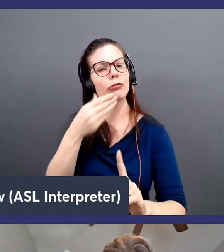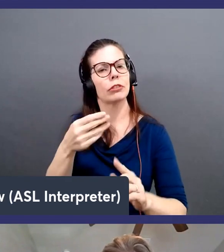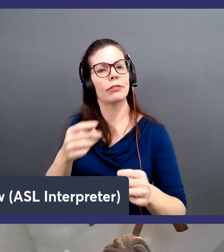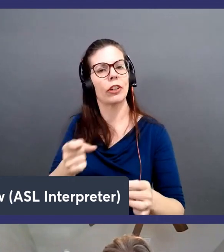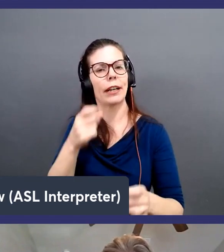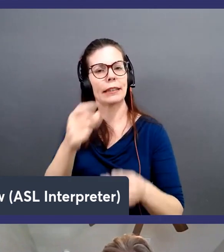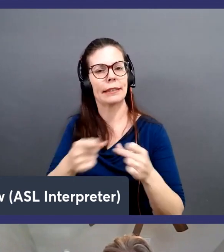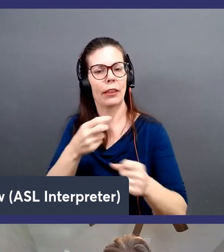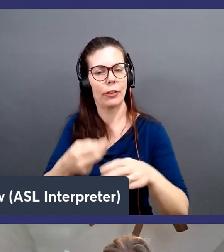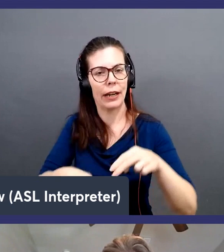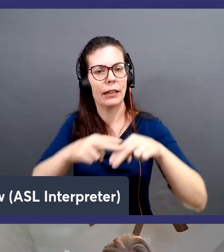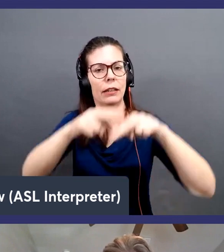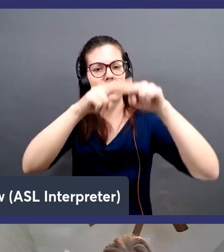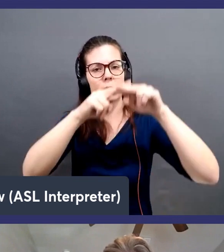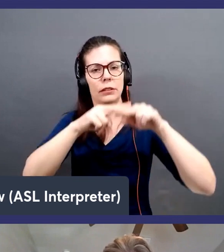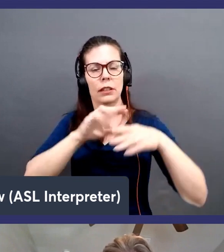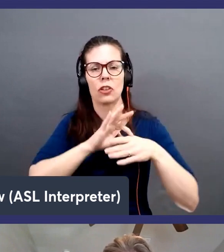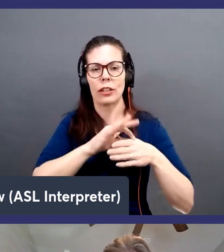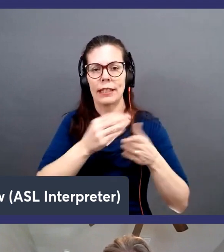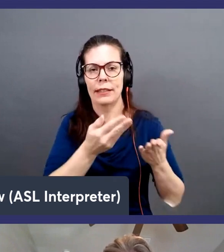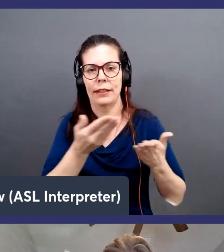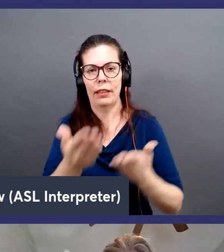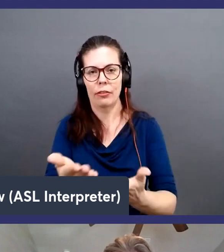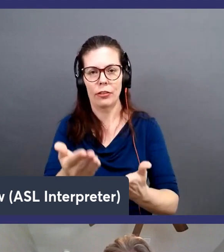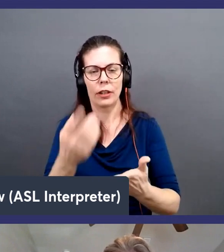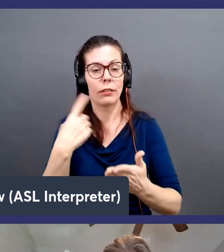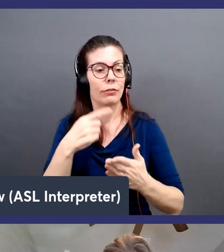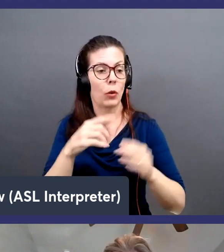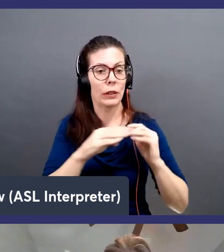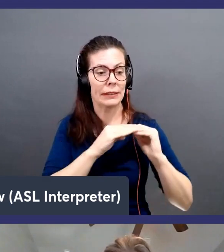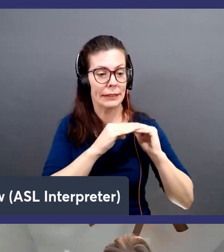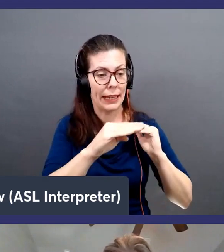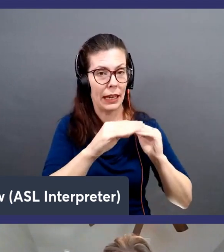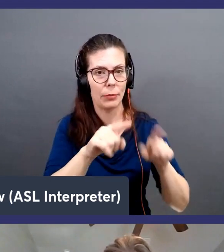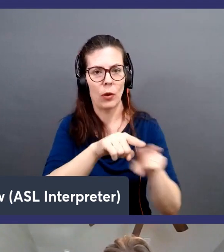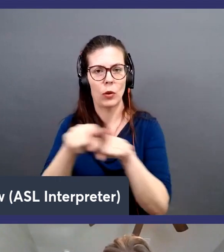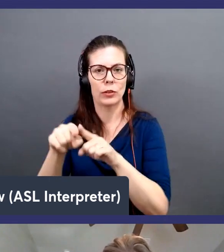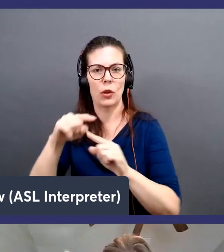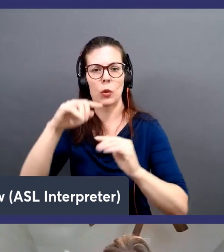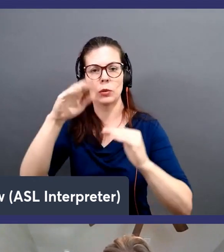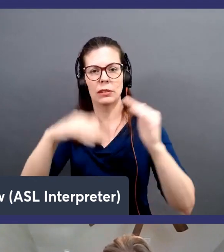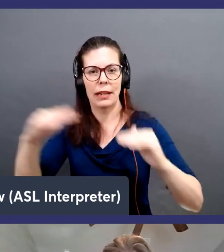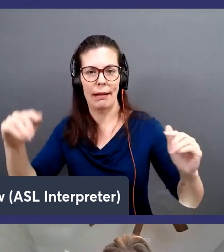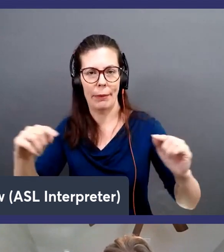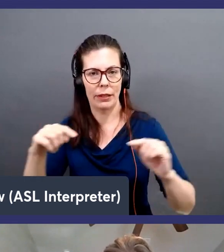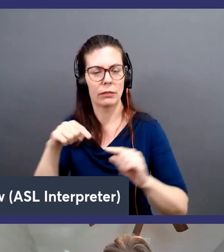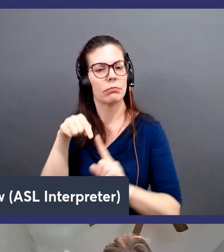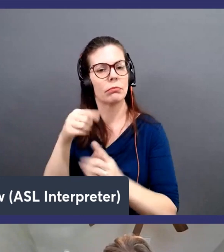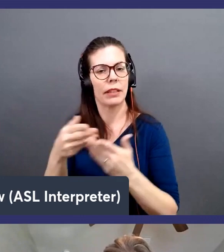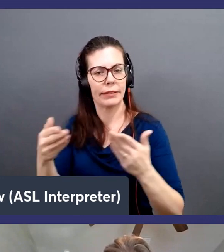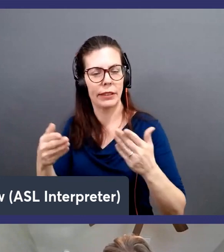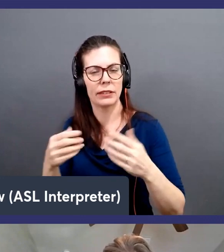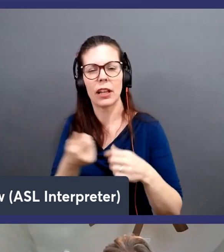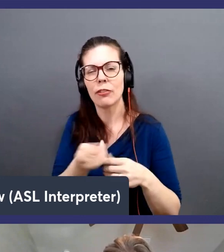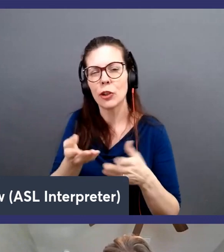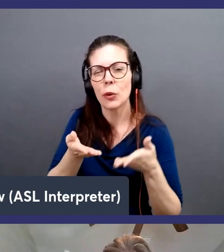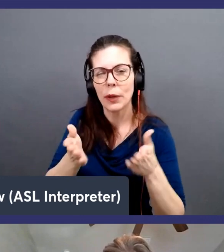content delivery for both static and dynamic assets. And there's a couple ways that it does that, but you know,